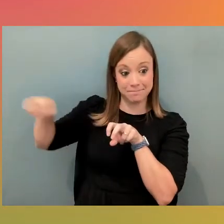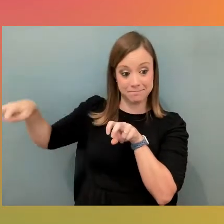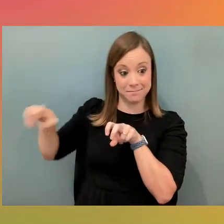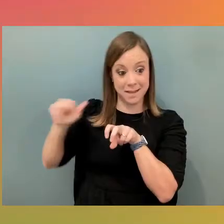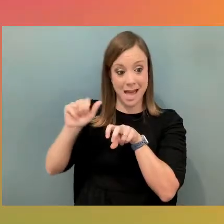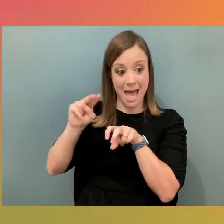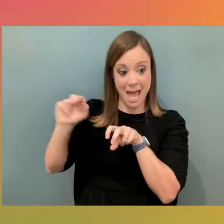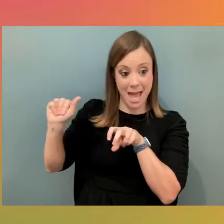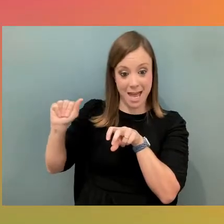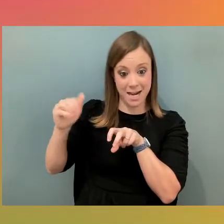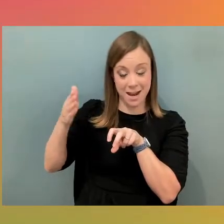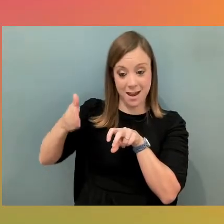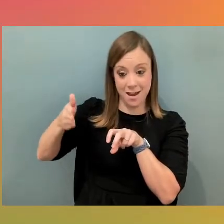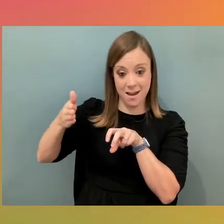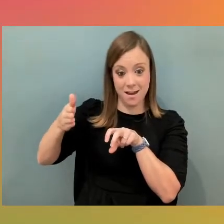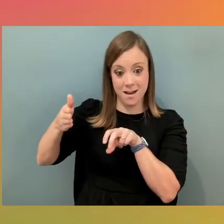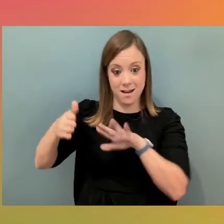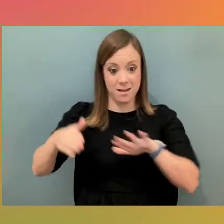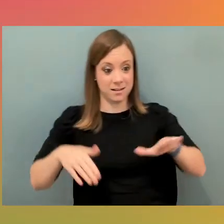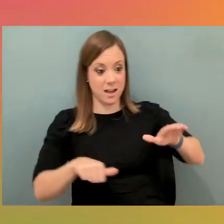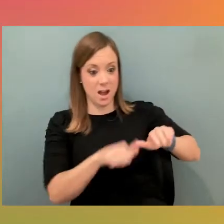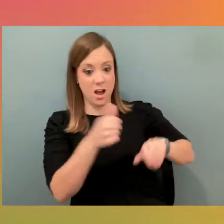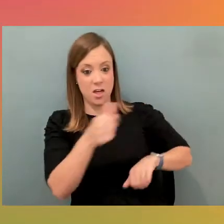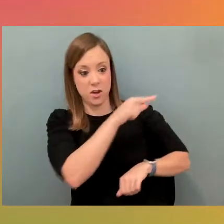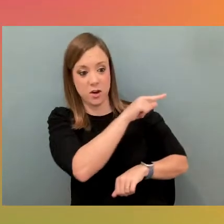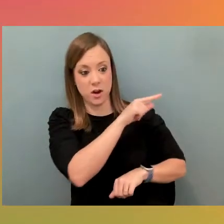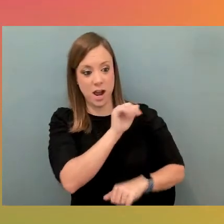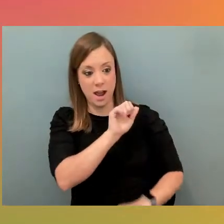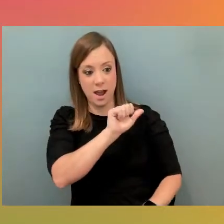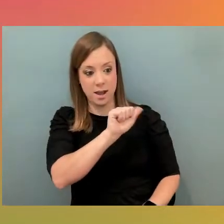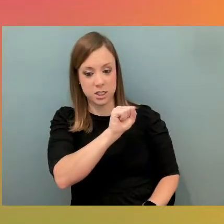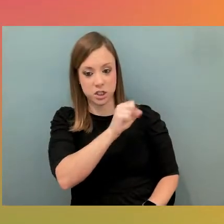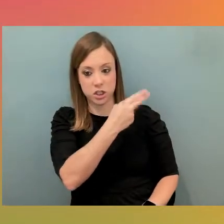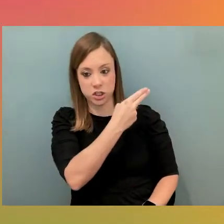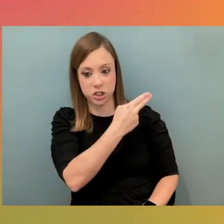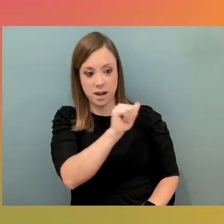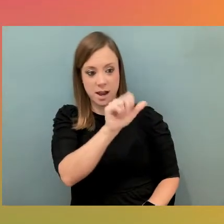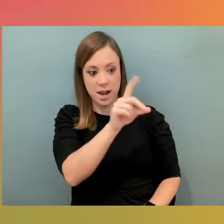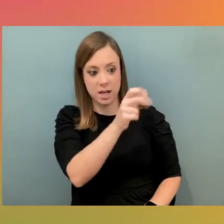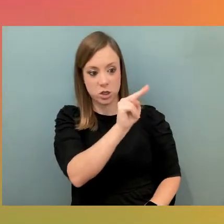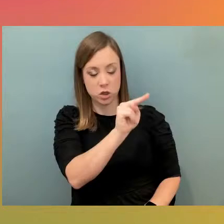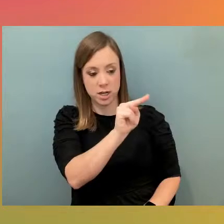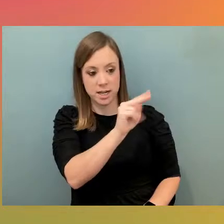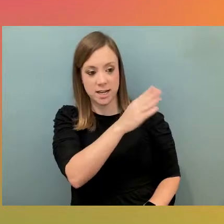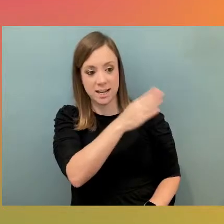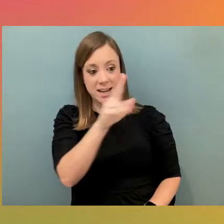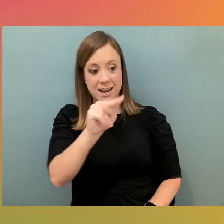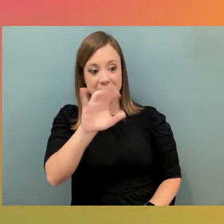TO MY TEAM THAT'S HERE WITH ME